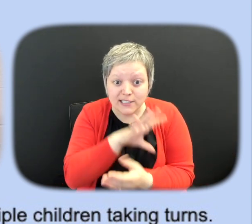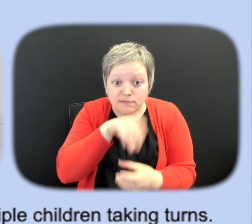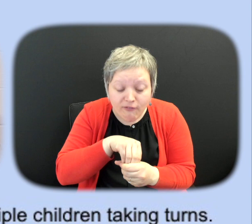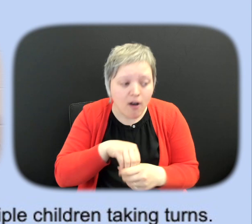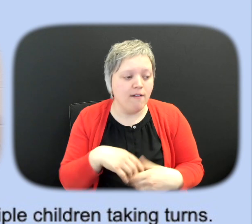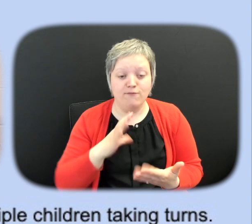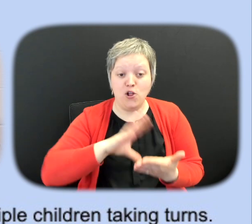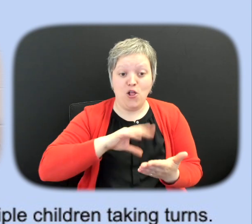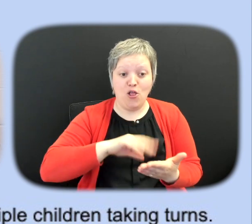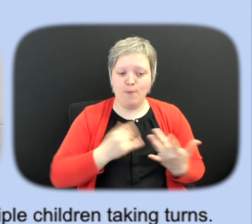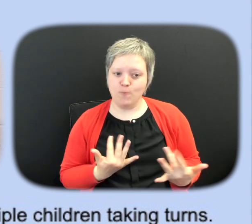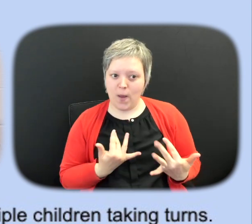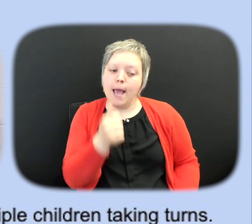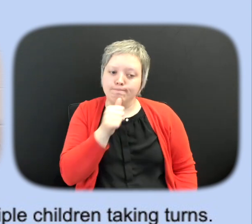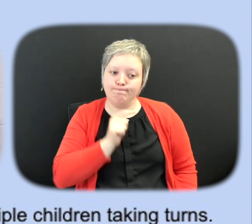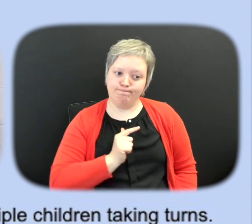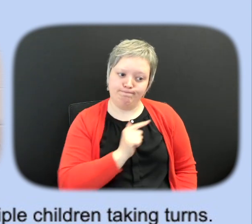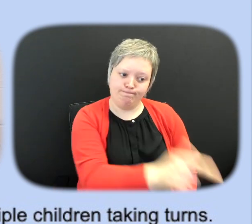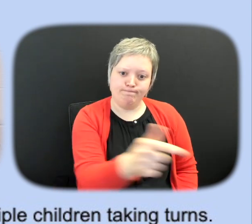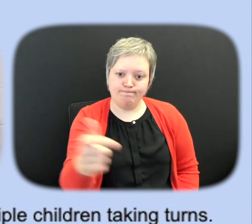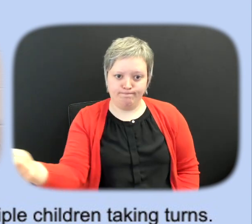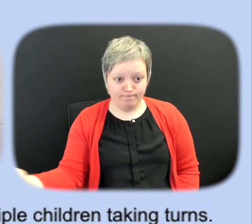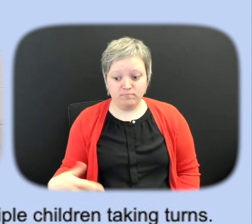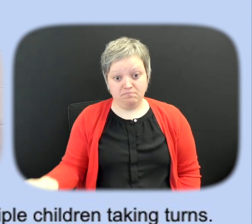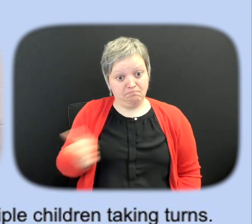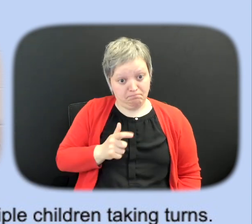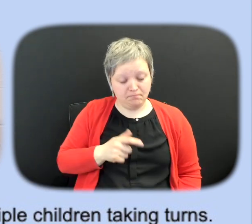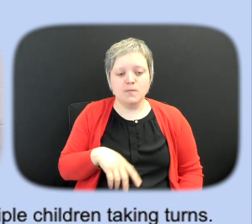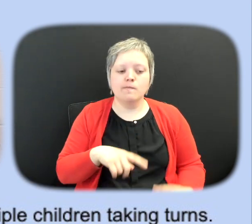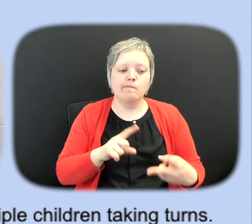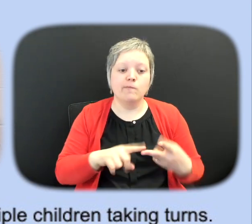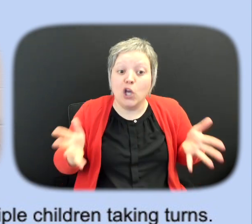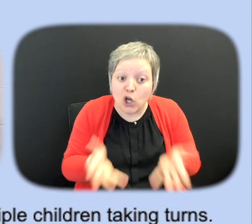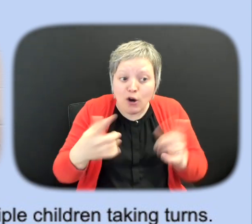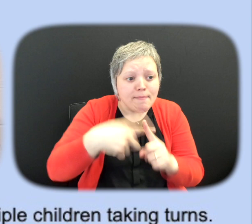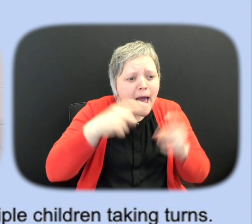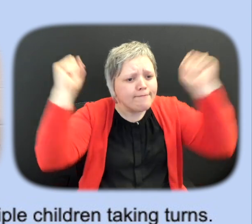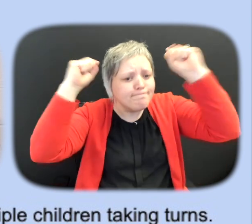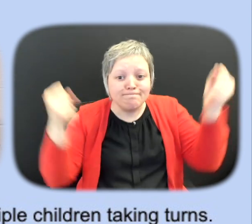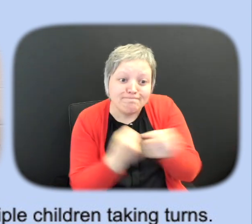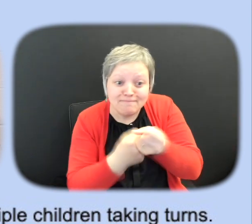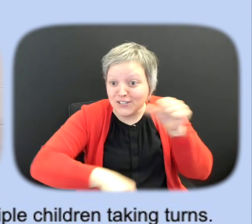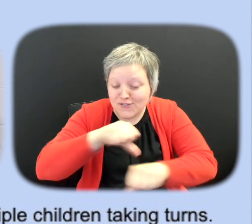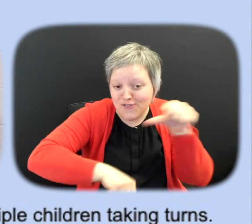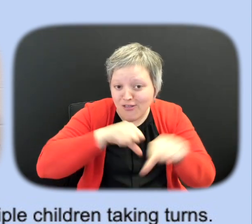our turn, practicing encouraging our friends or family. We can also time... for “The Floor is